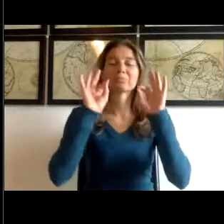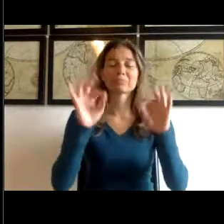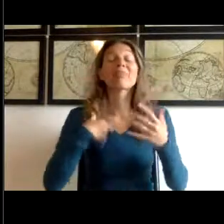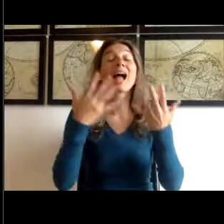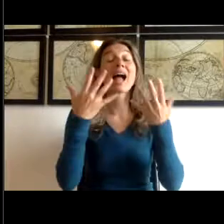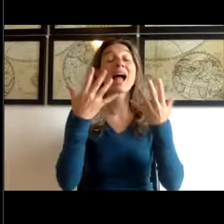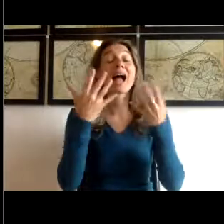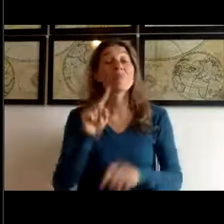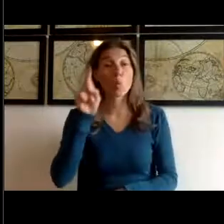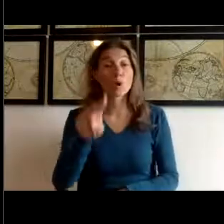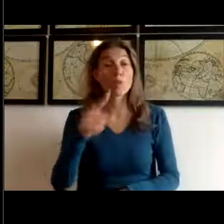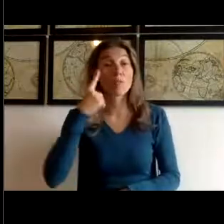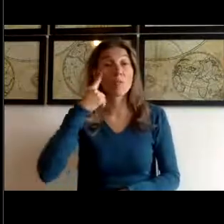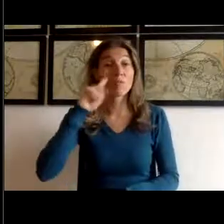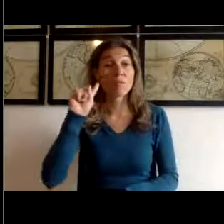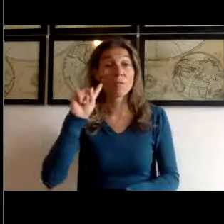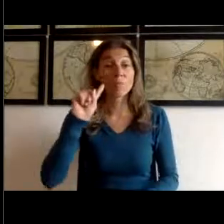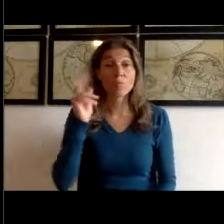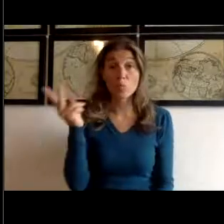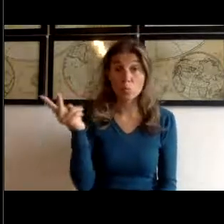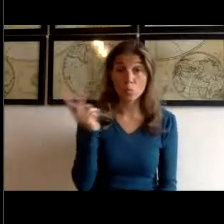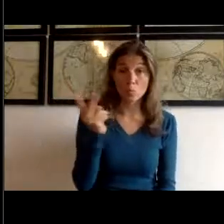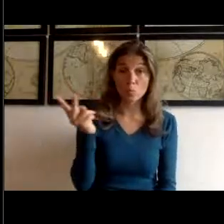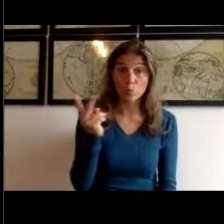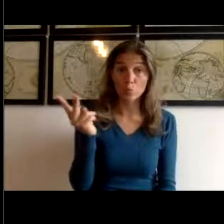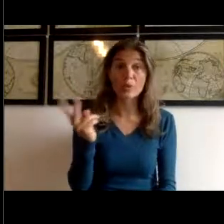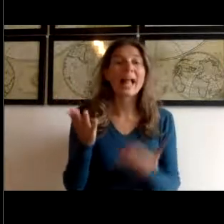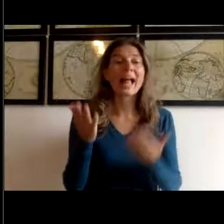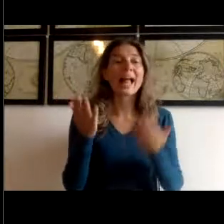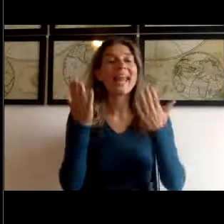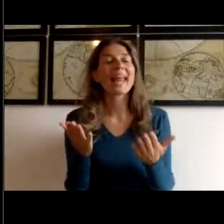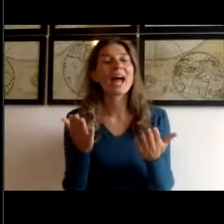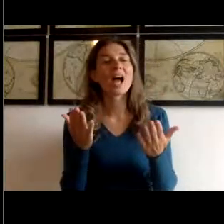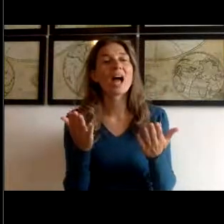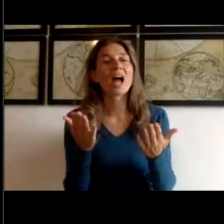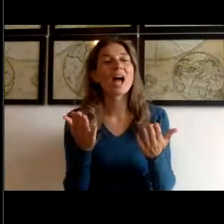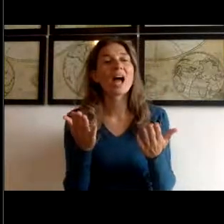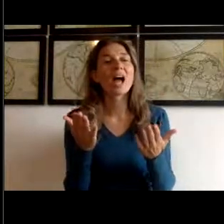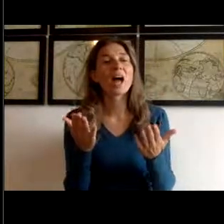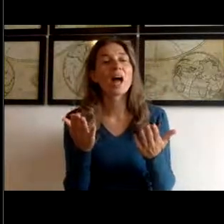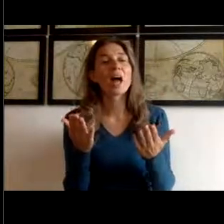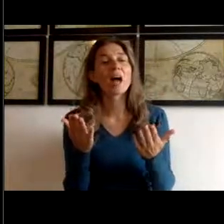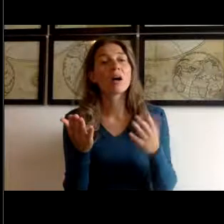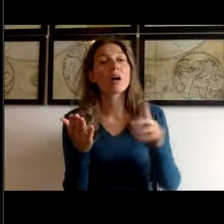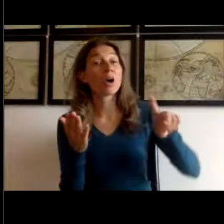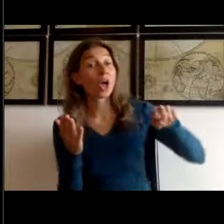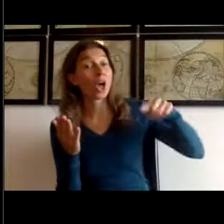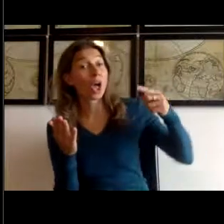Is it okay for... I'm asking my colleagues, if I let the other speakers put their video's on